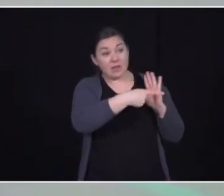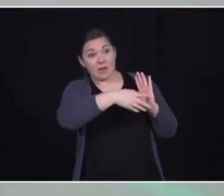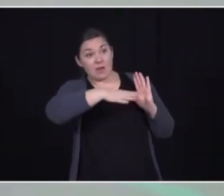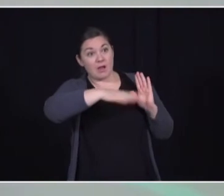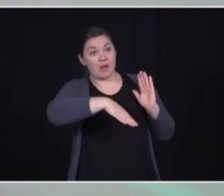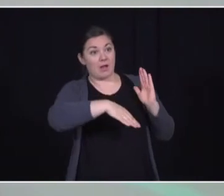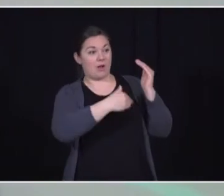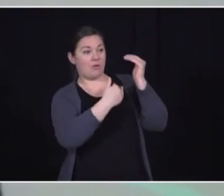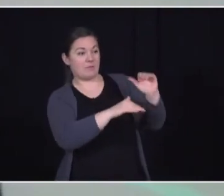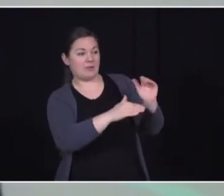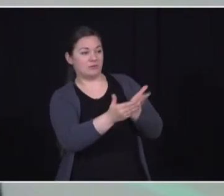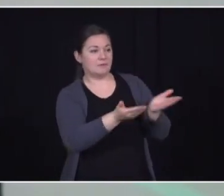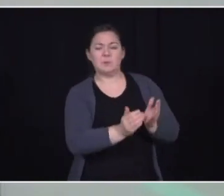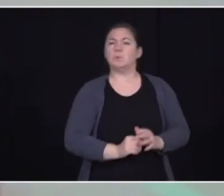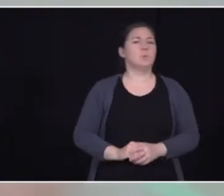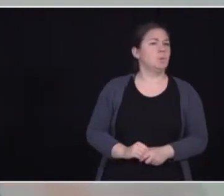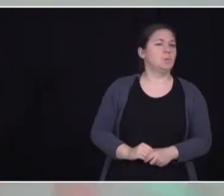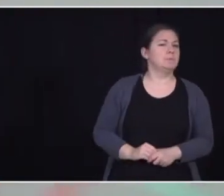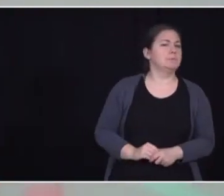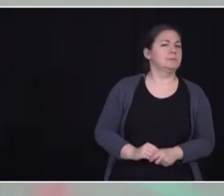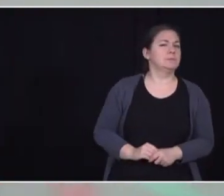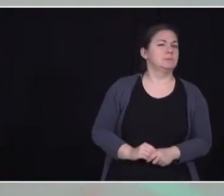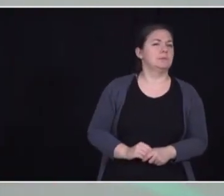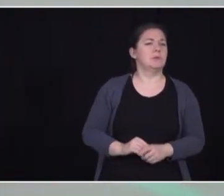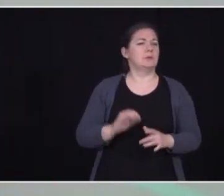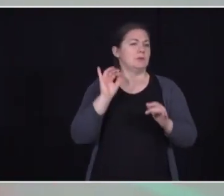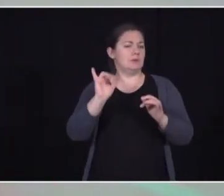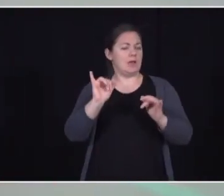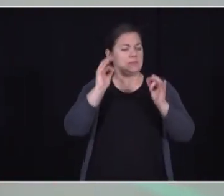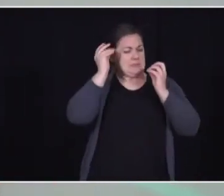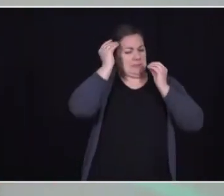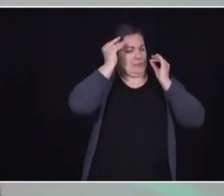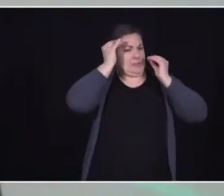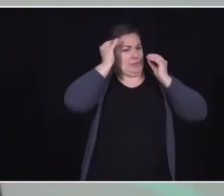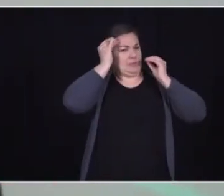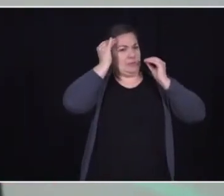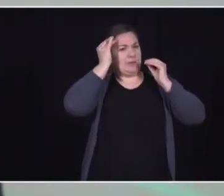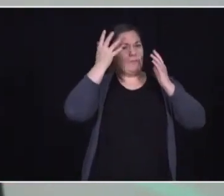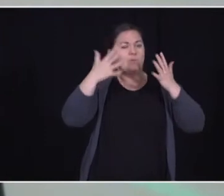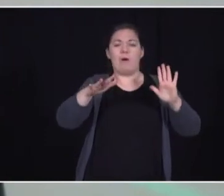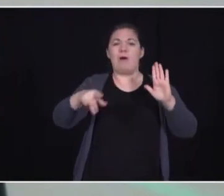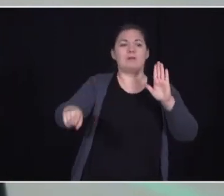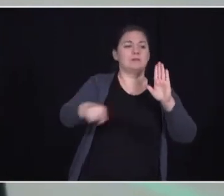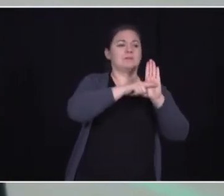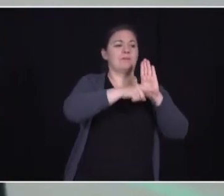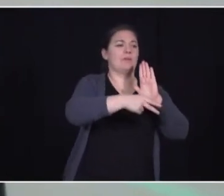does. It helps us understand surveillance in terms of how much the population has been vaccinated.